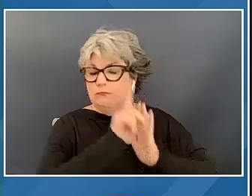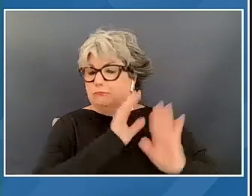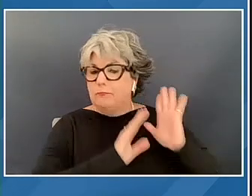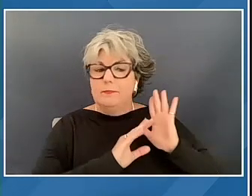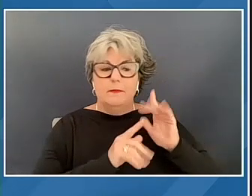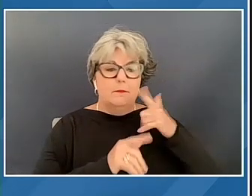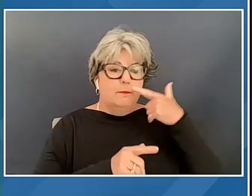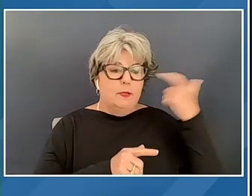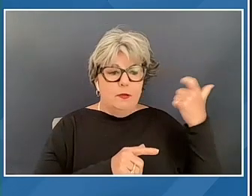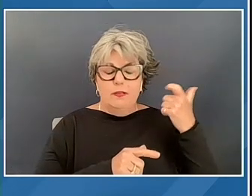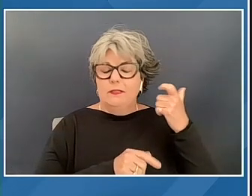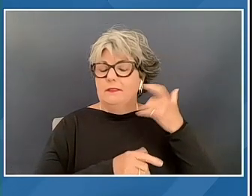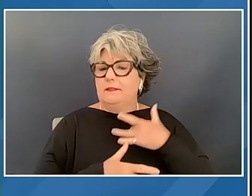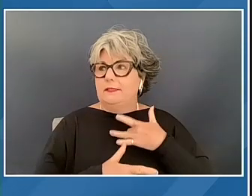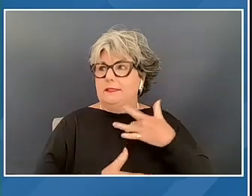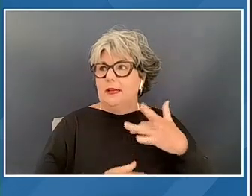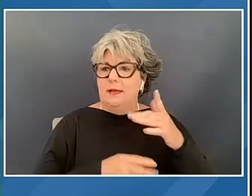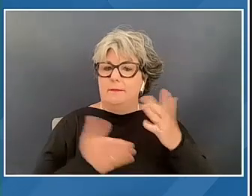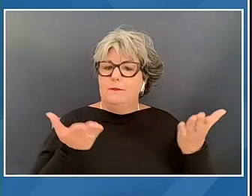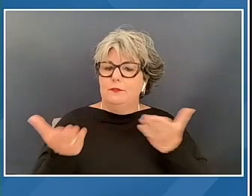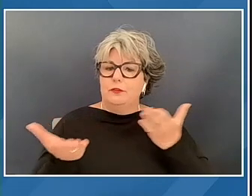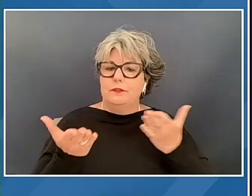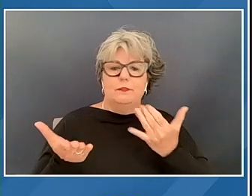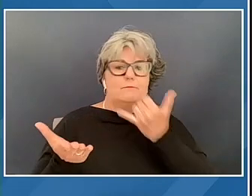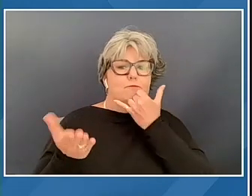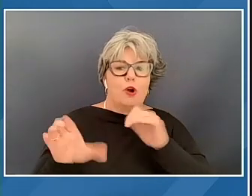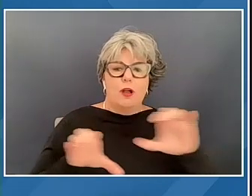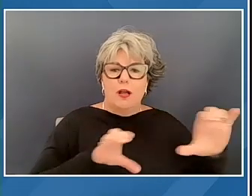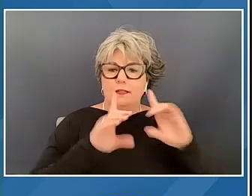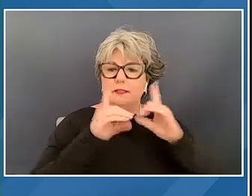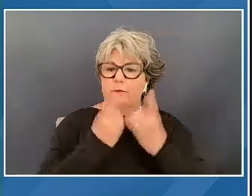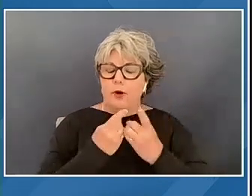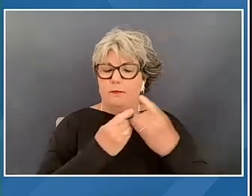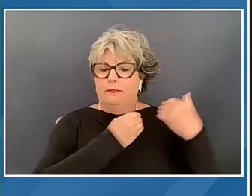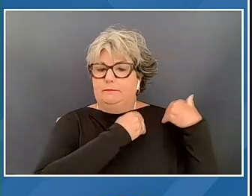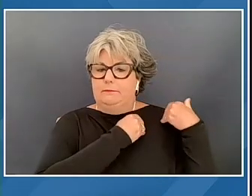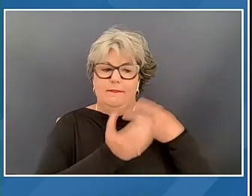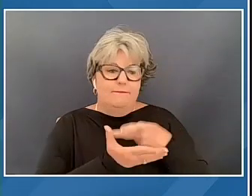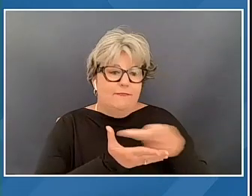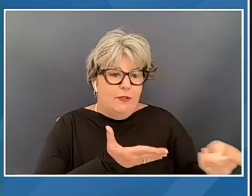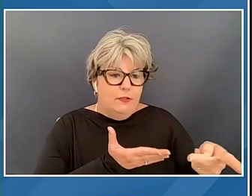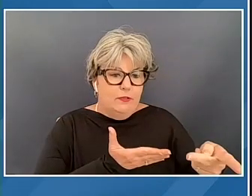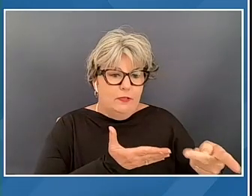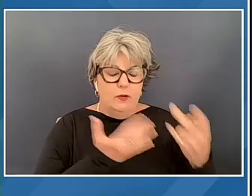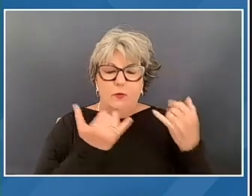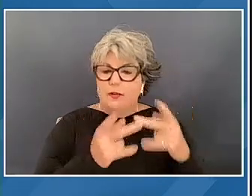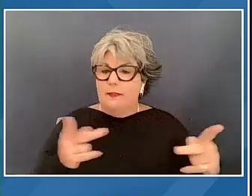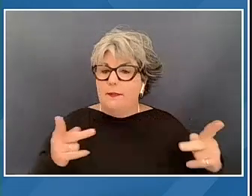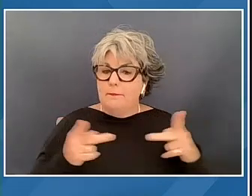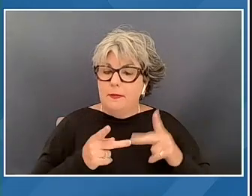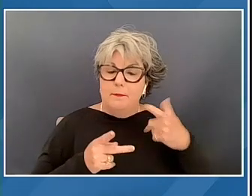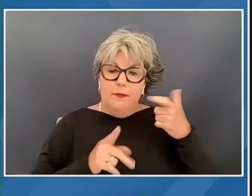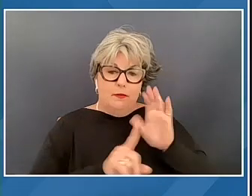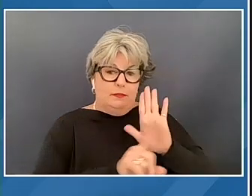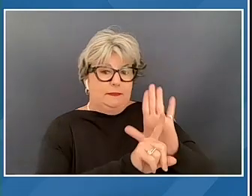nature of servicer misconduct and Department oversight failures, are in the position largely that they're in today because of these failures.